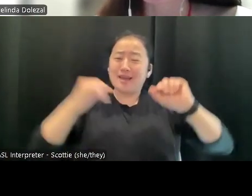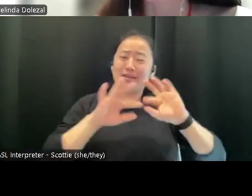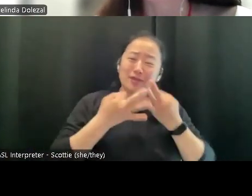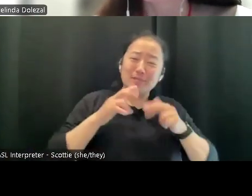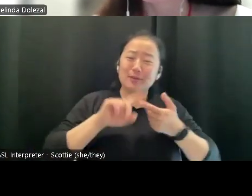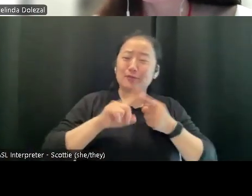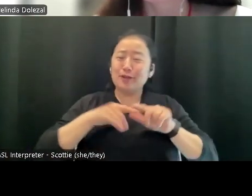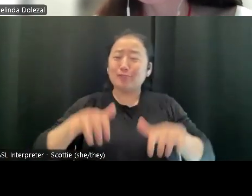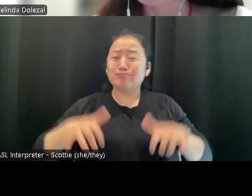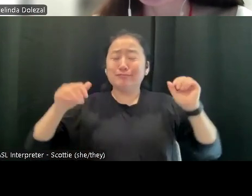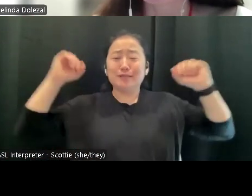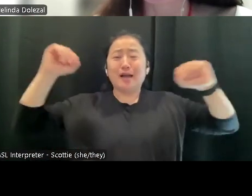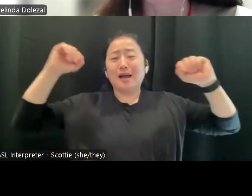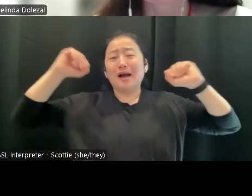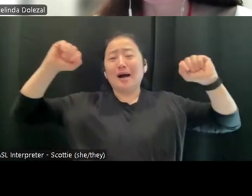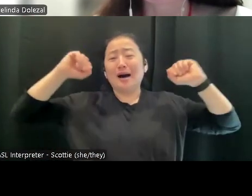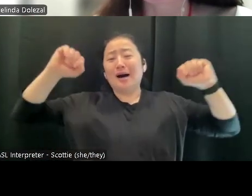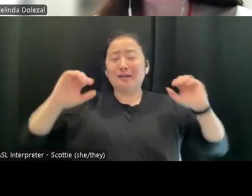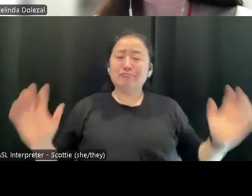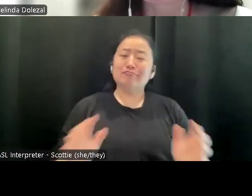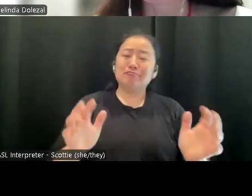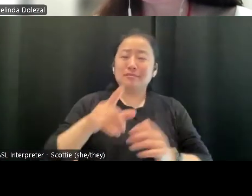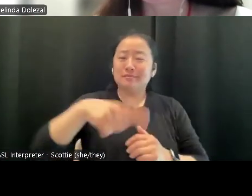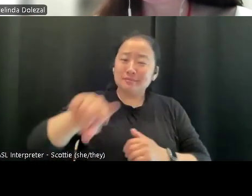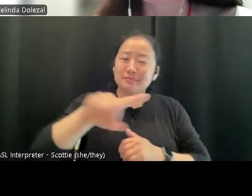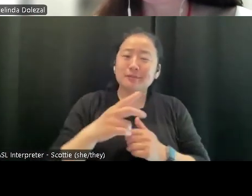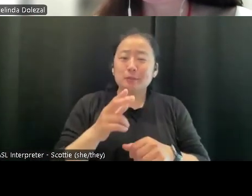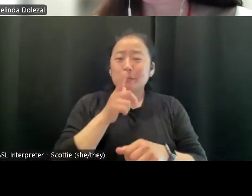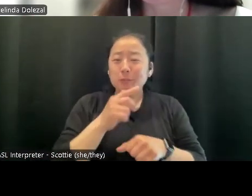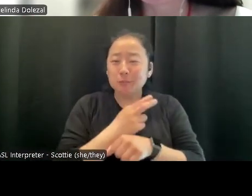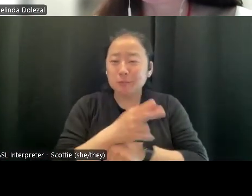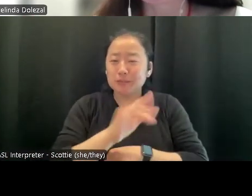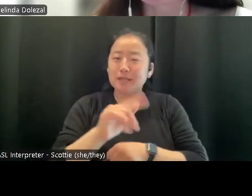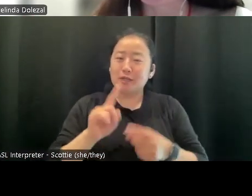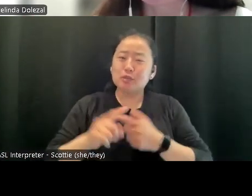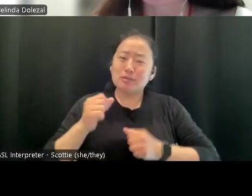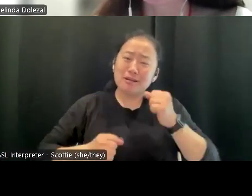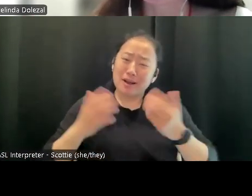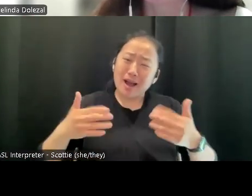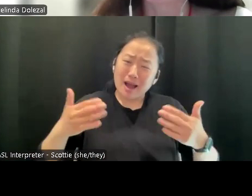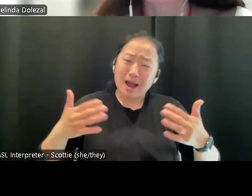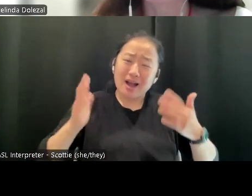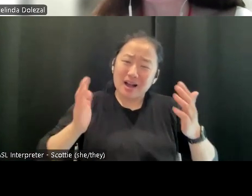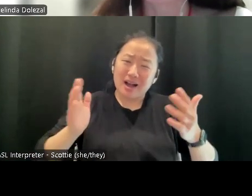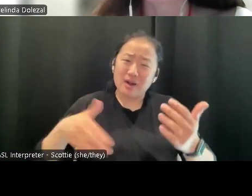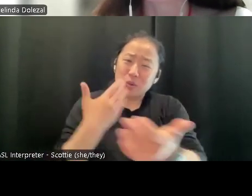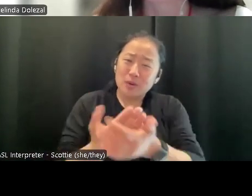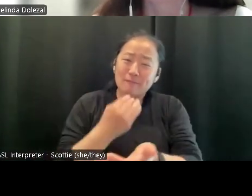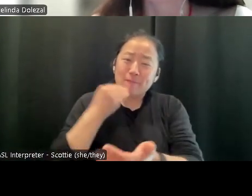you know, encourage the people using them to get to home base as quick as they can.